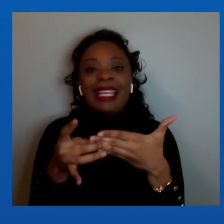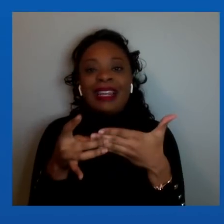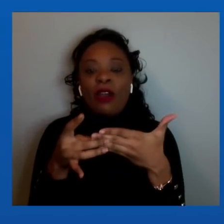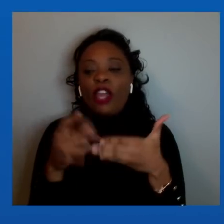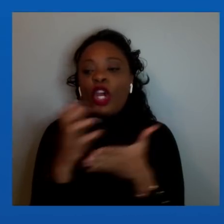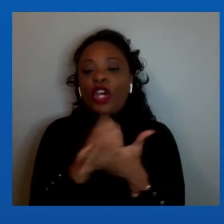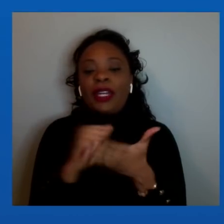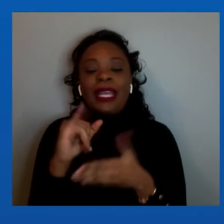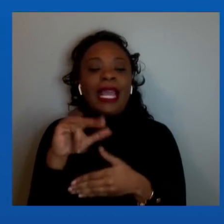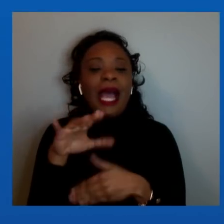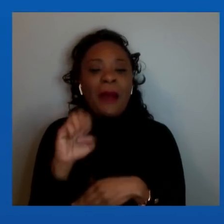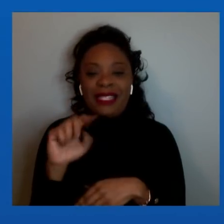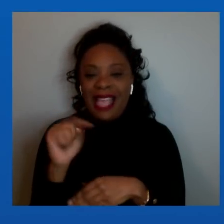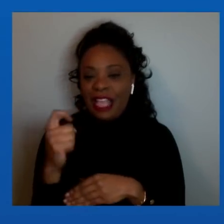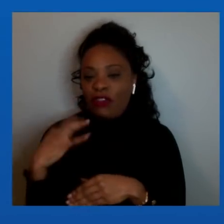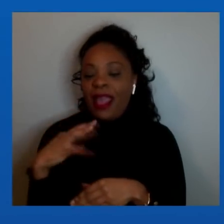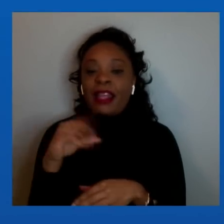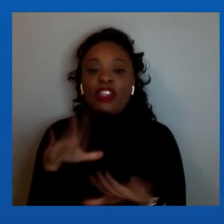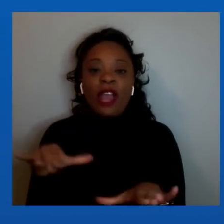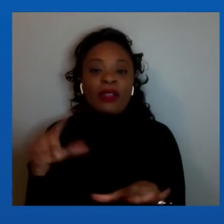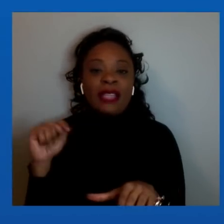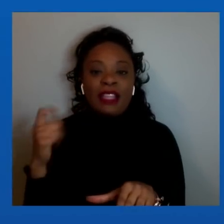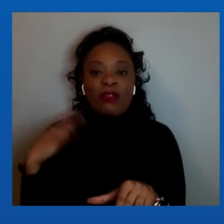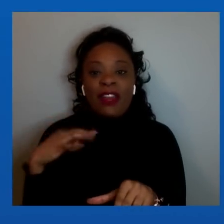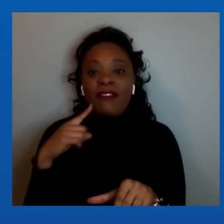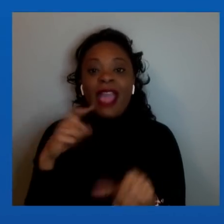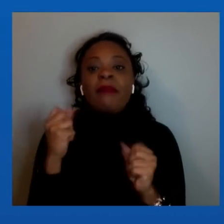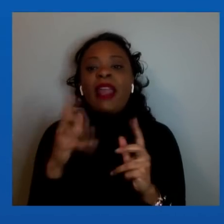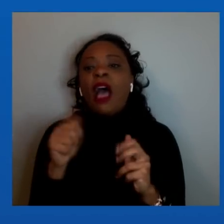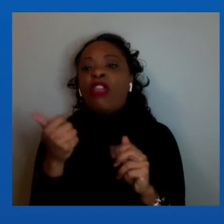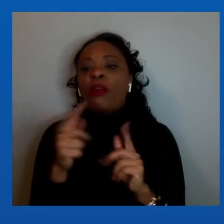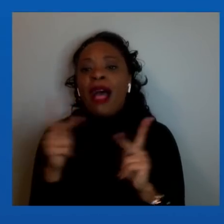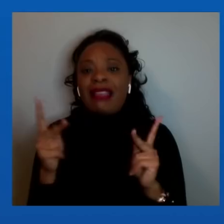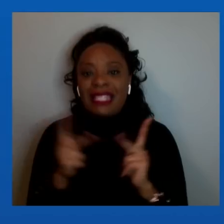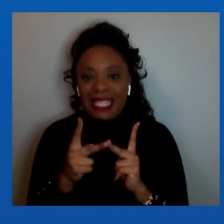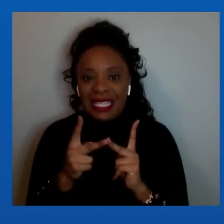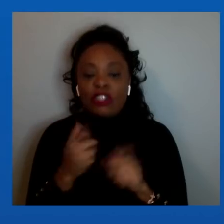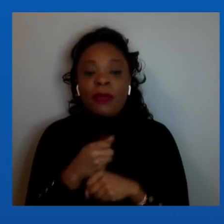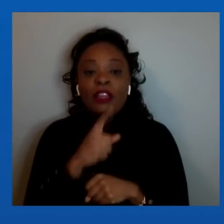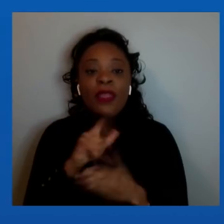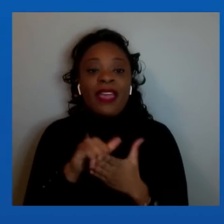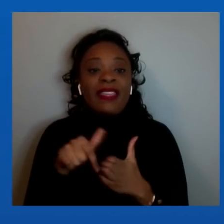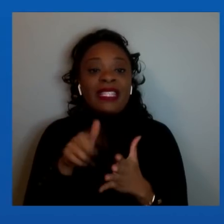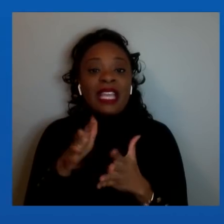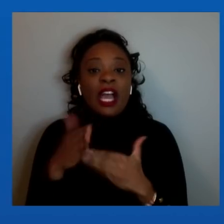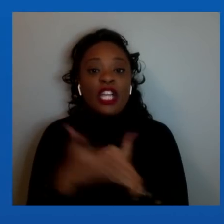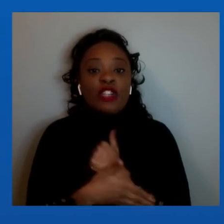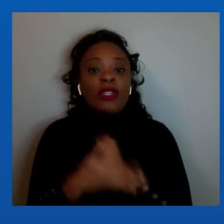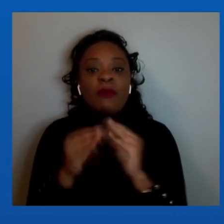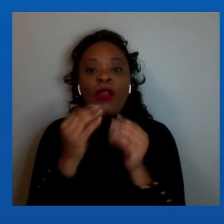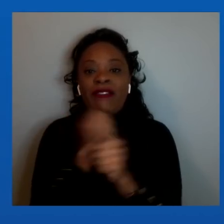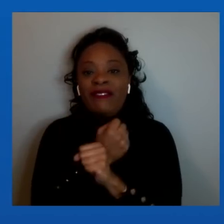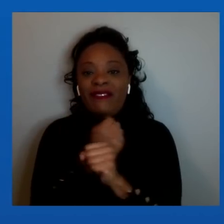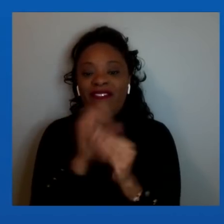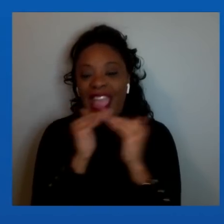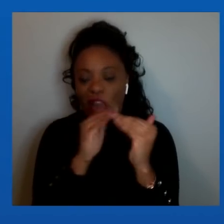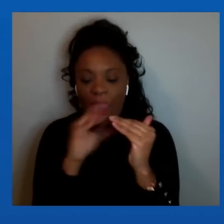and child tax credit and numerous other policies to make this country more fair and more just to all of its people.